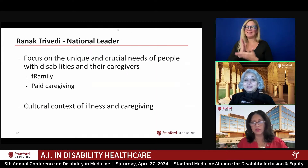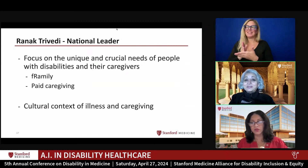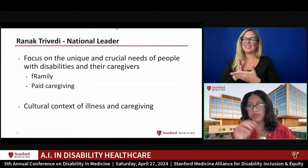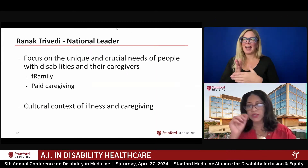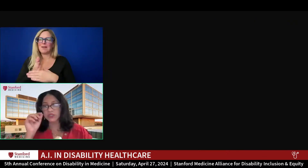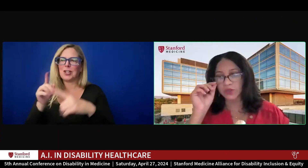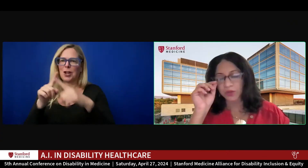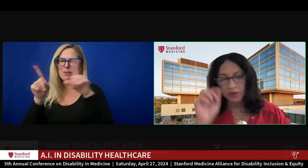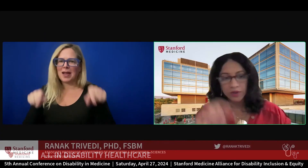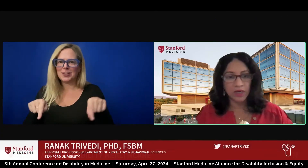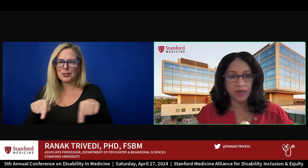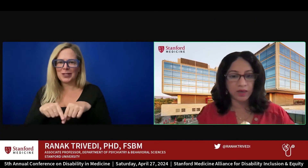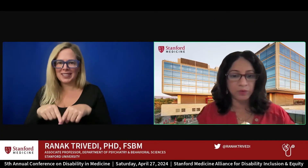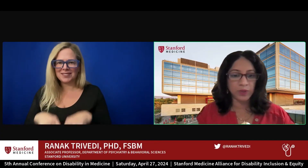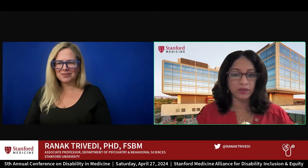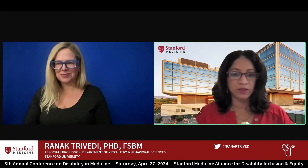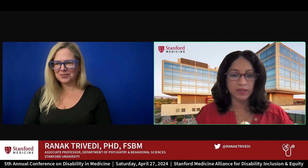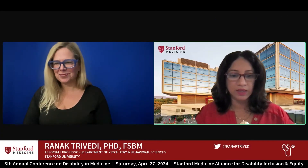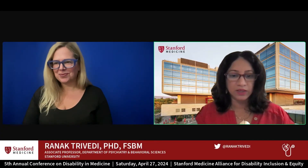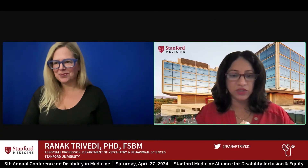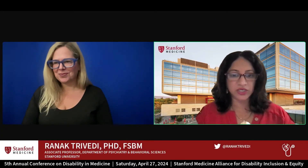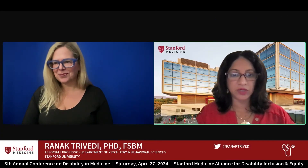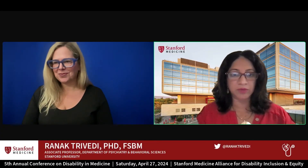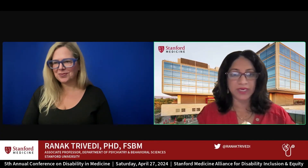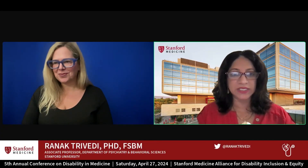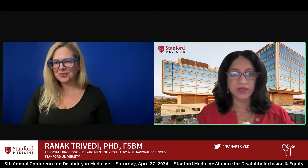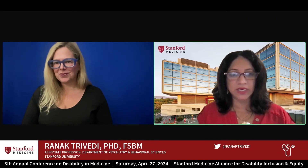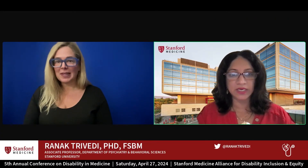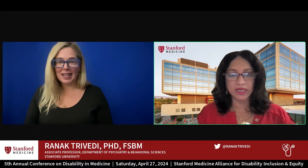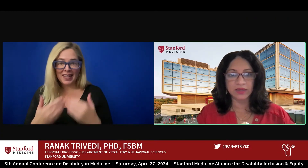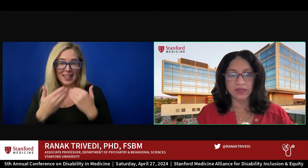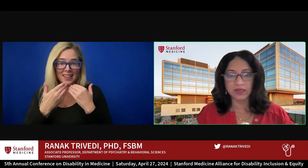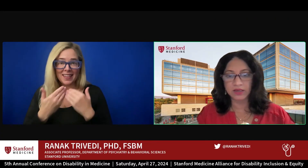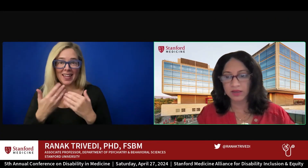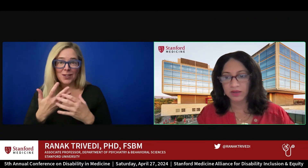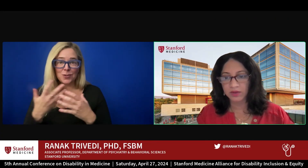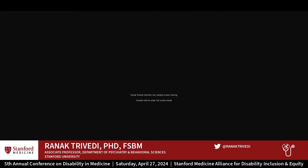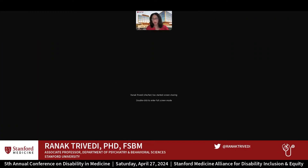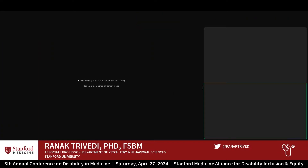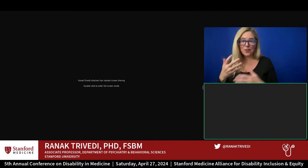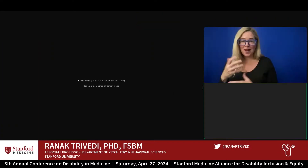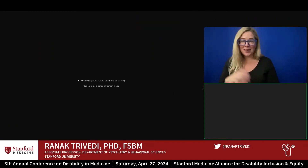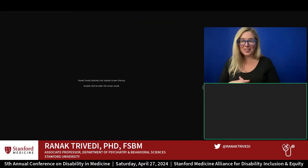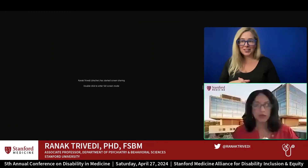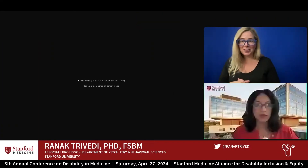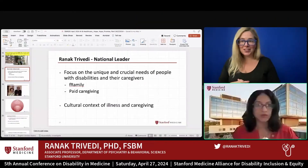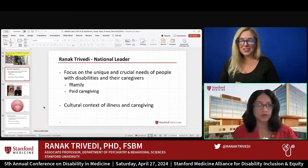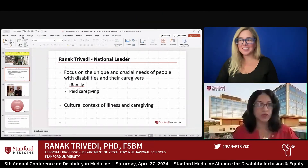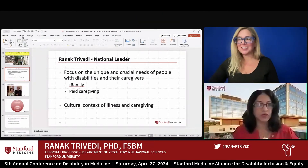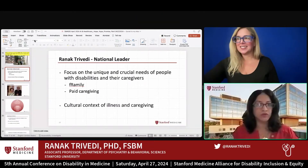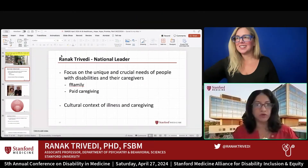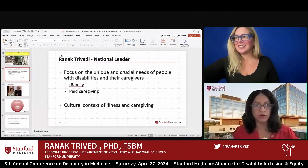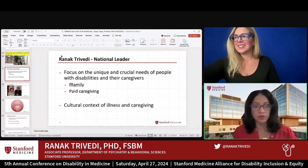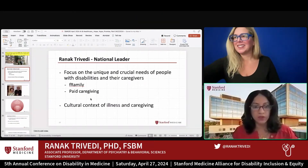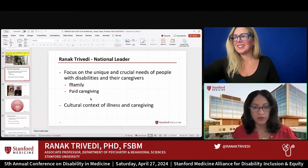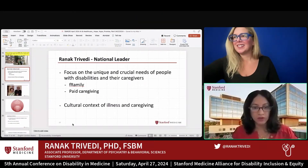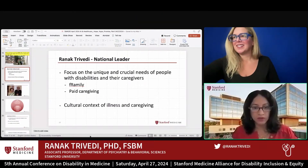Ranak Trivedi: Thank you so much Sonoo. I will share my screen and then if we can confirm,